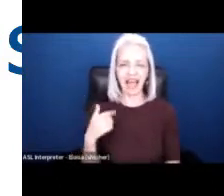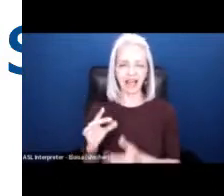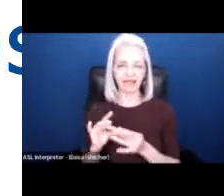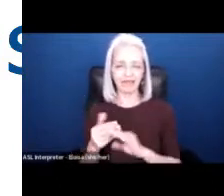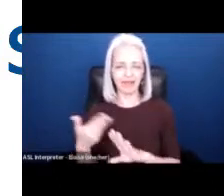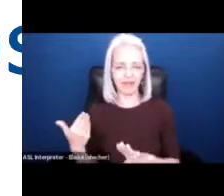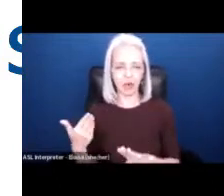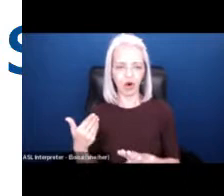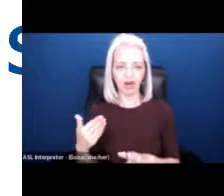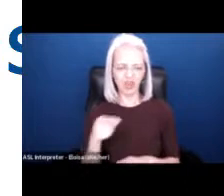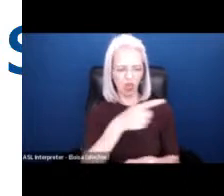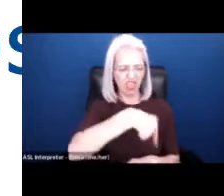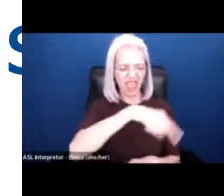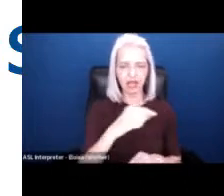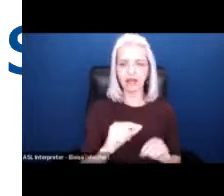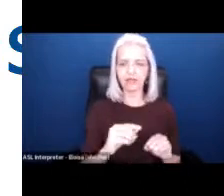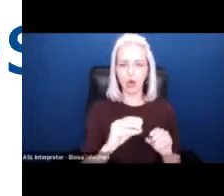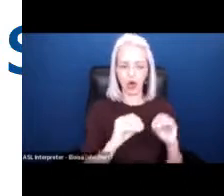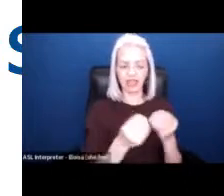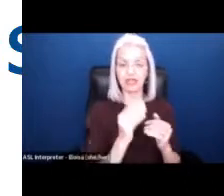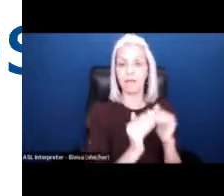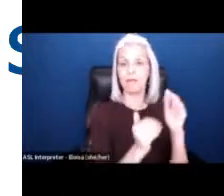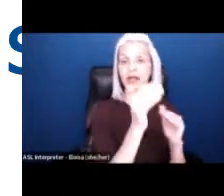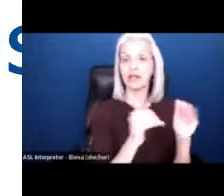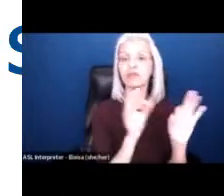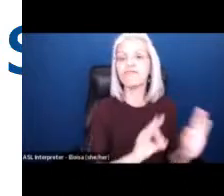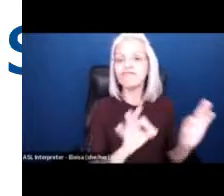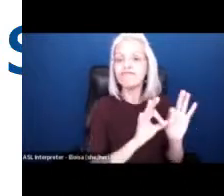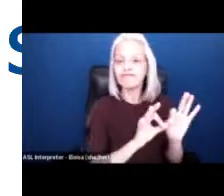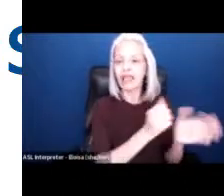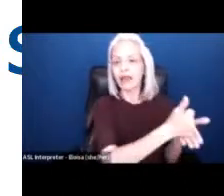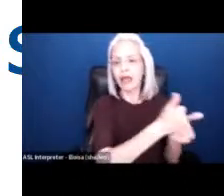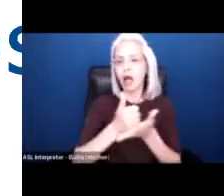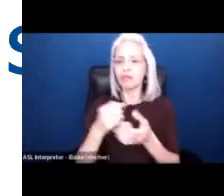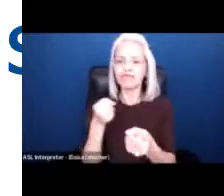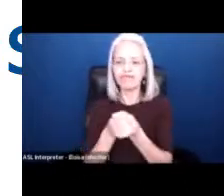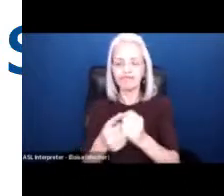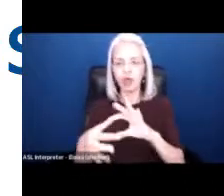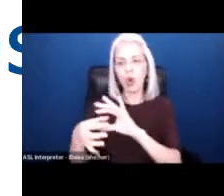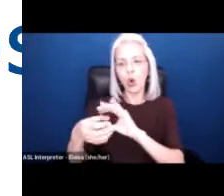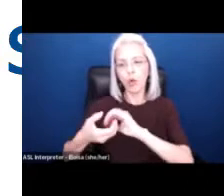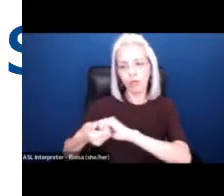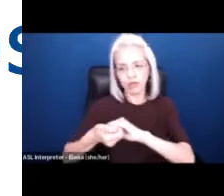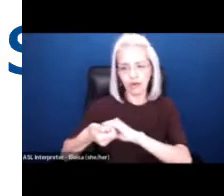those organizational networks is critical. And it was to that relationship of doing this training that I was brought to